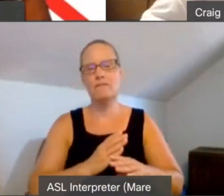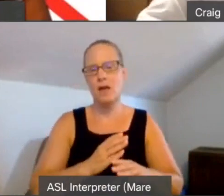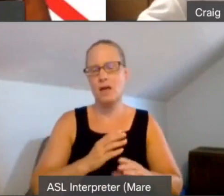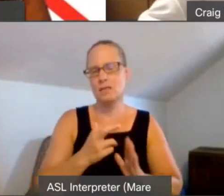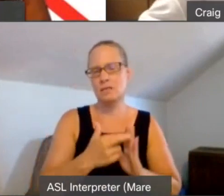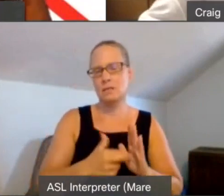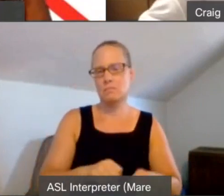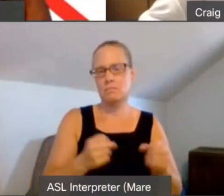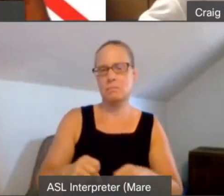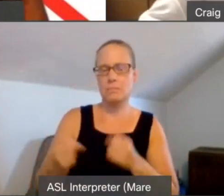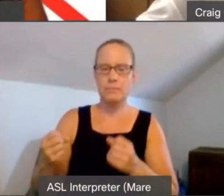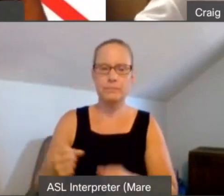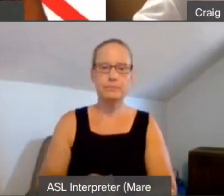Maureen, just to add on. - Thank you.